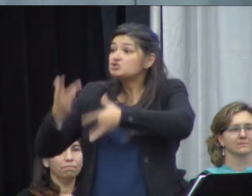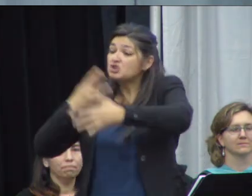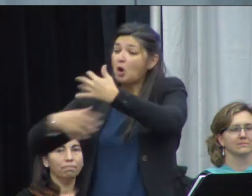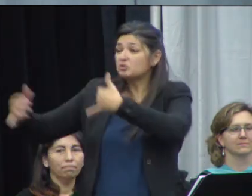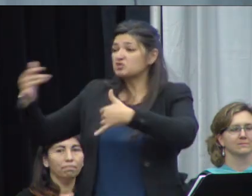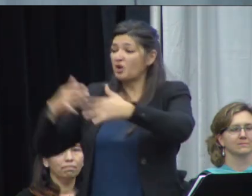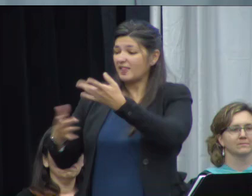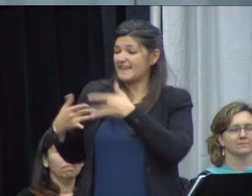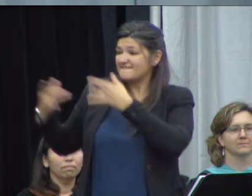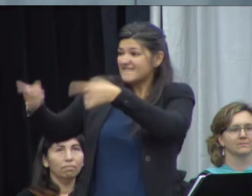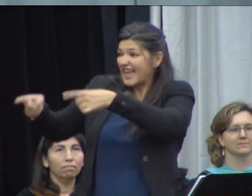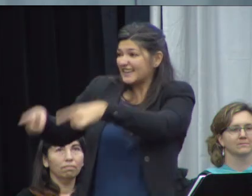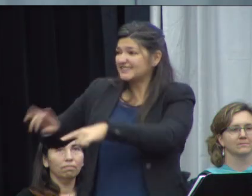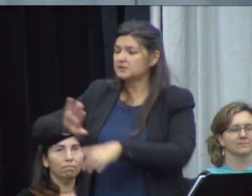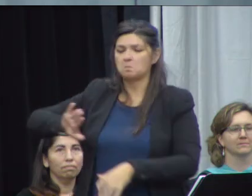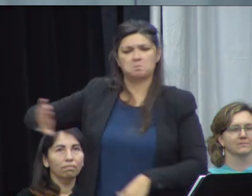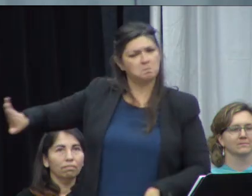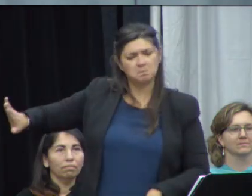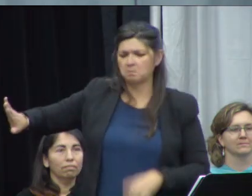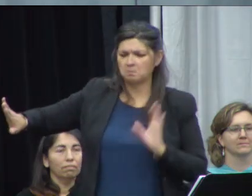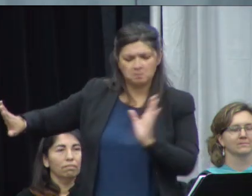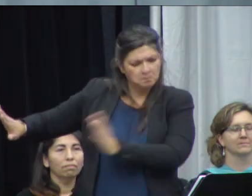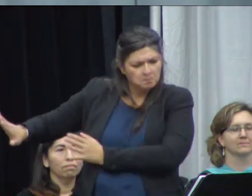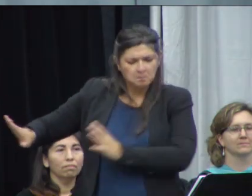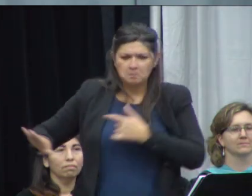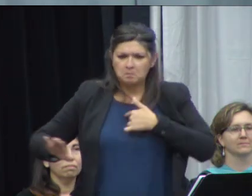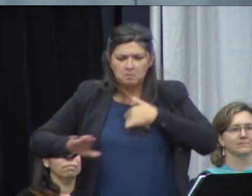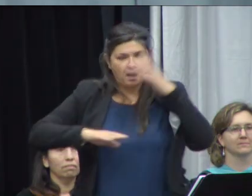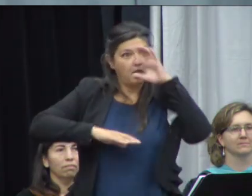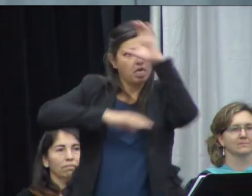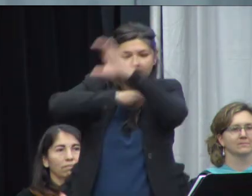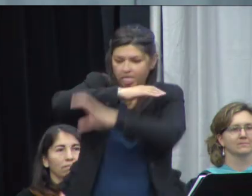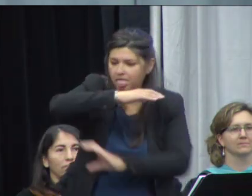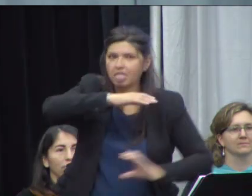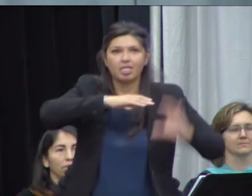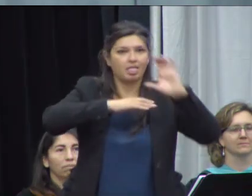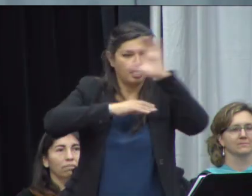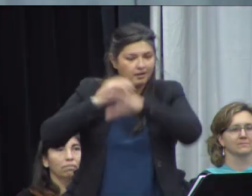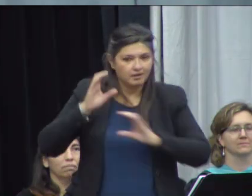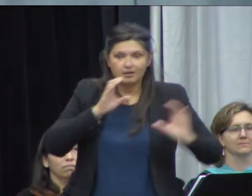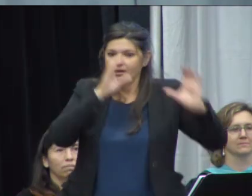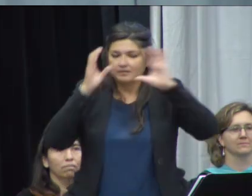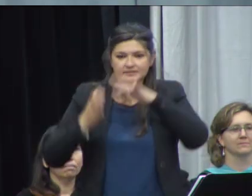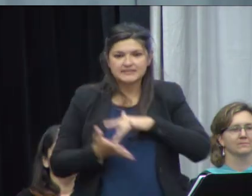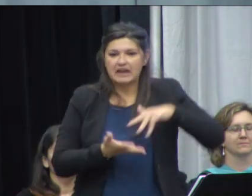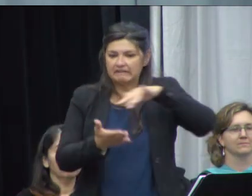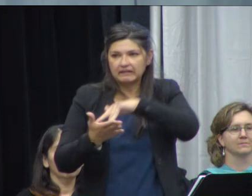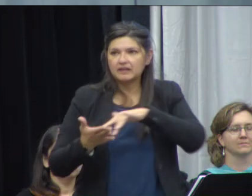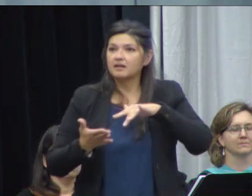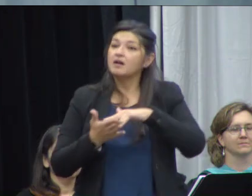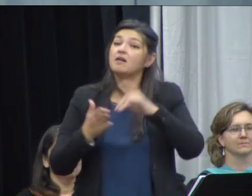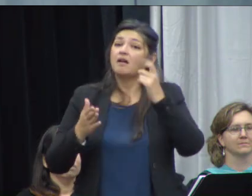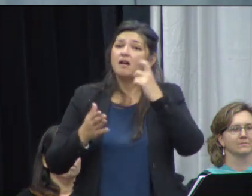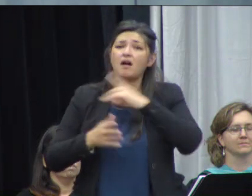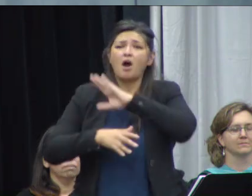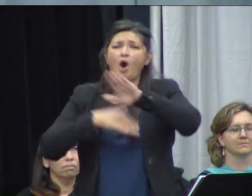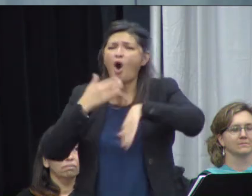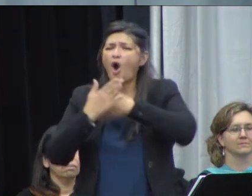that I had already gotten a fair score on, and I pulled more all-nighters than I can count. Despite these obstacles, I persevered,